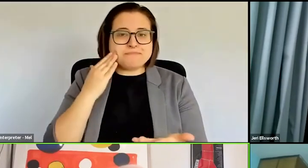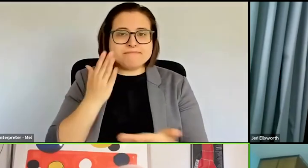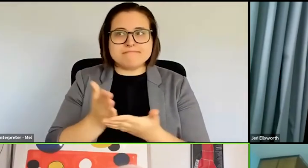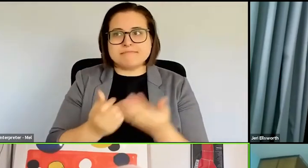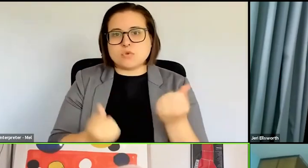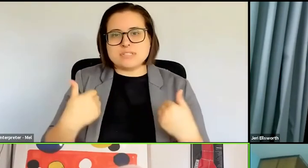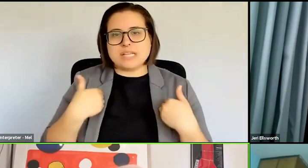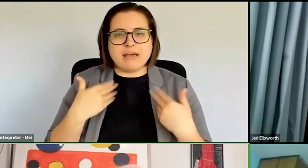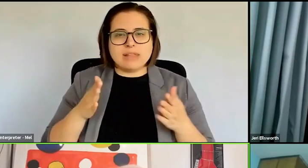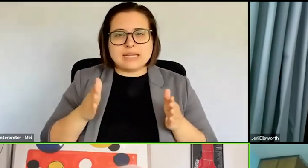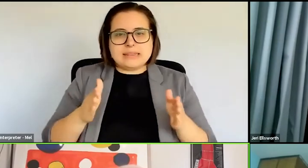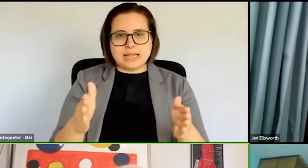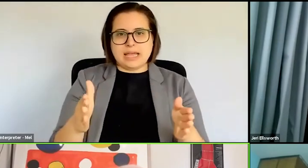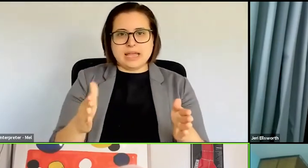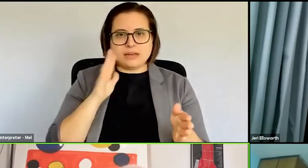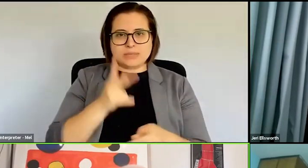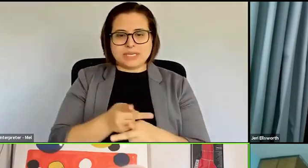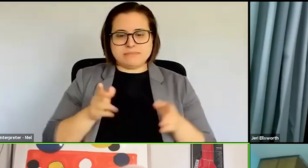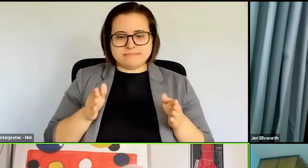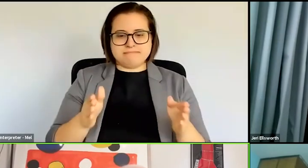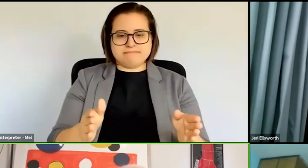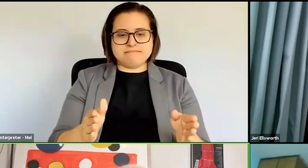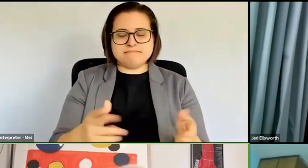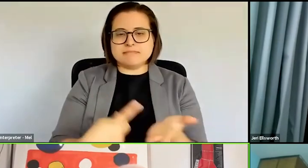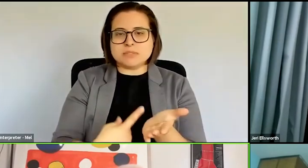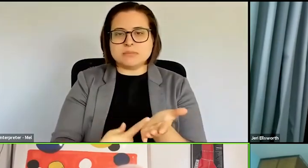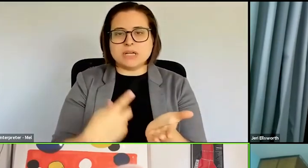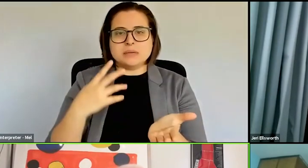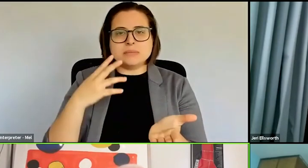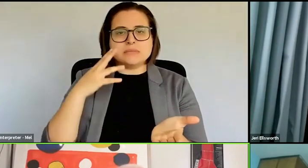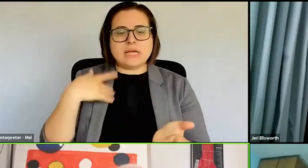use capacitive proximity to see if your hands there so you're always testing what's the minimum